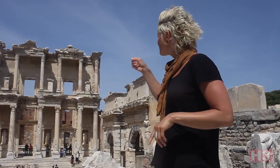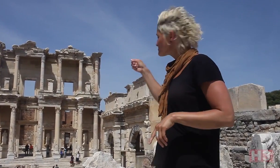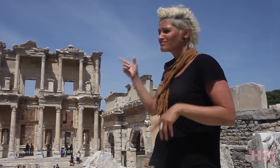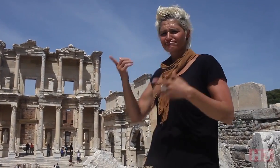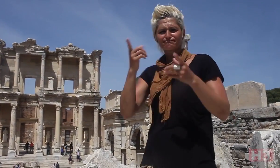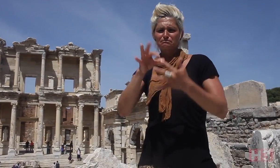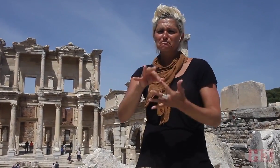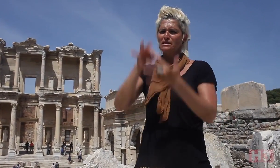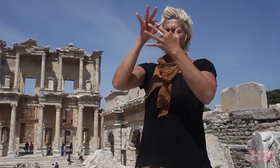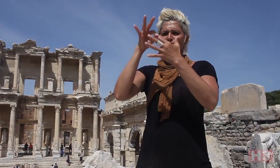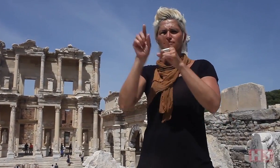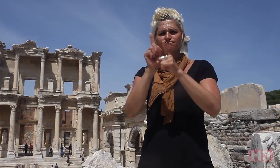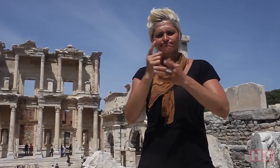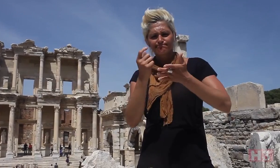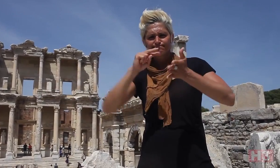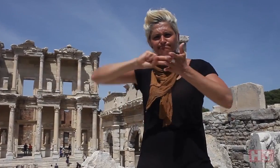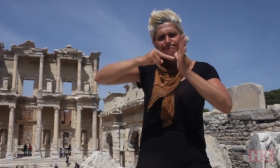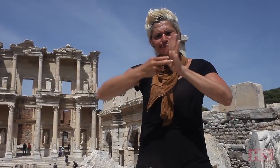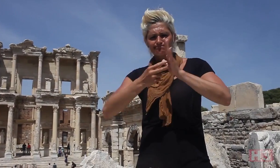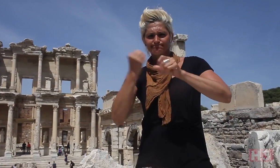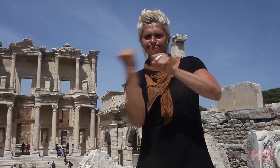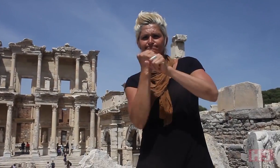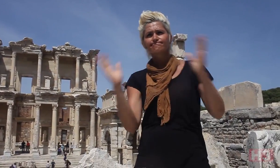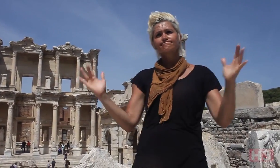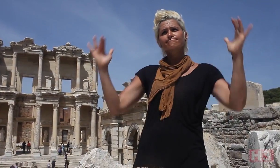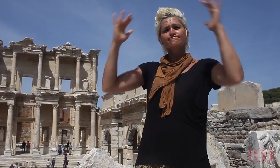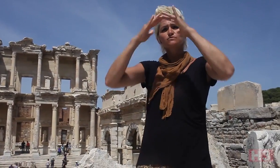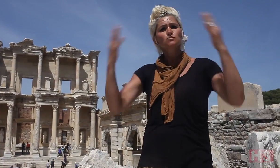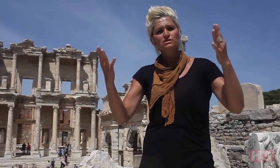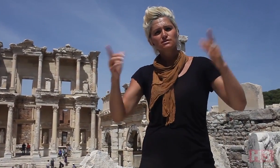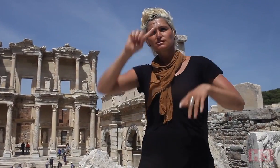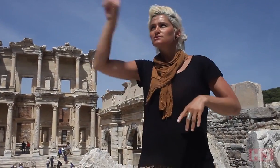Its architecture is also special and built with purpose.